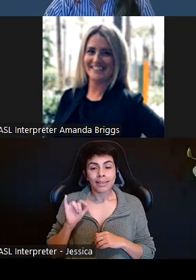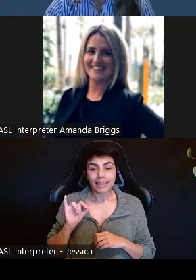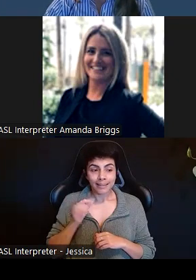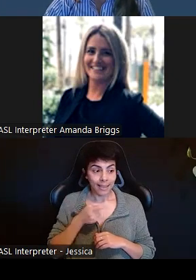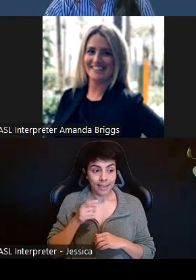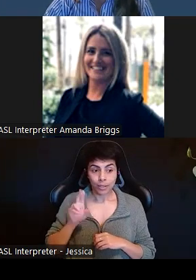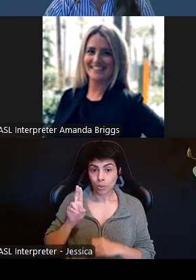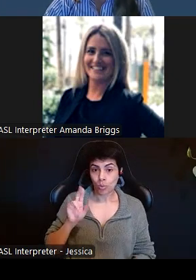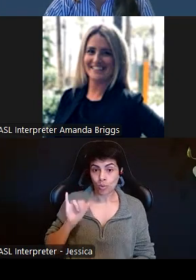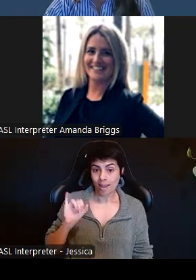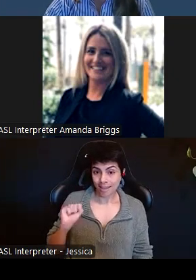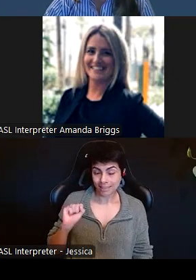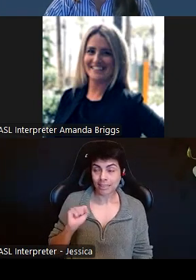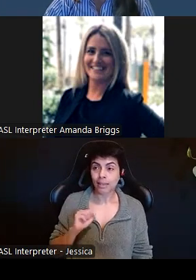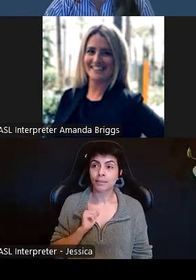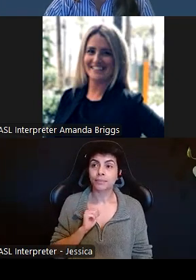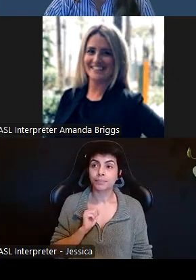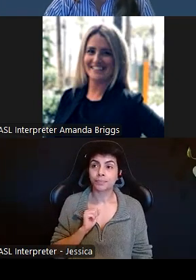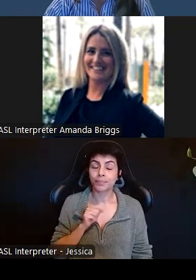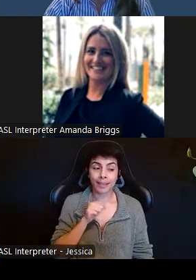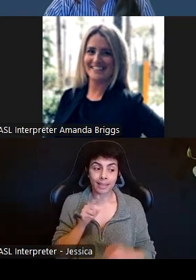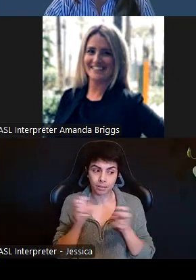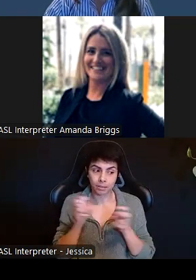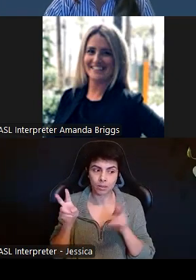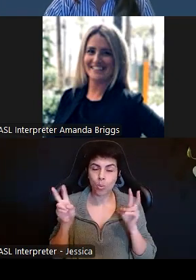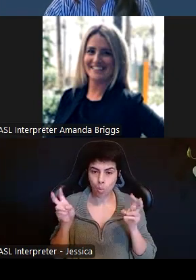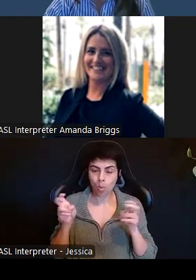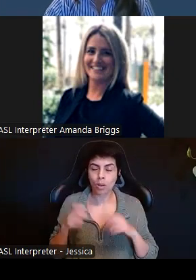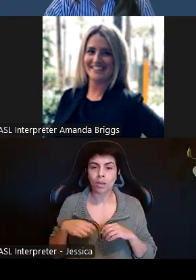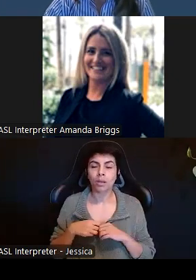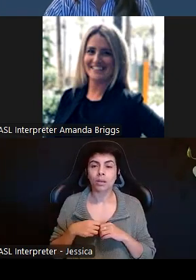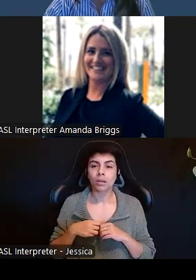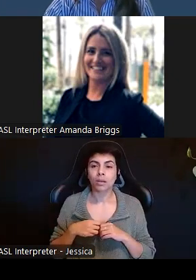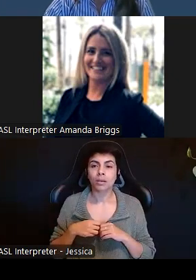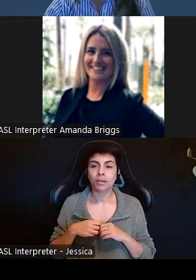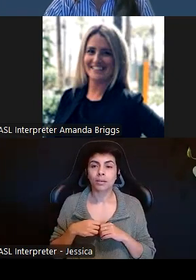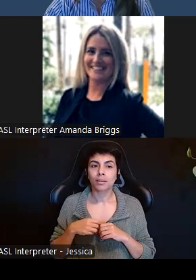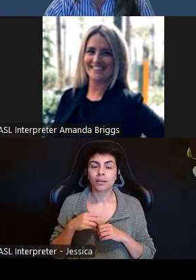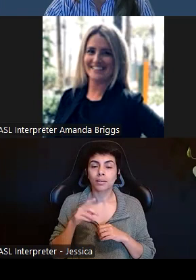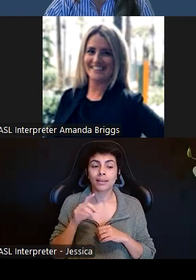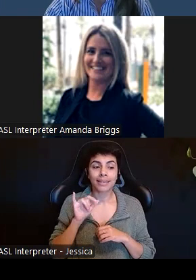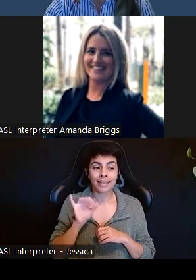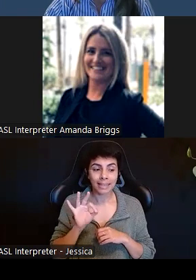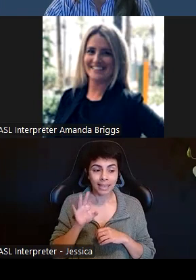if they and this is a quote, do not claim or cannot verify one of the